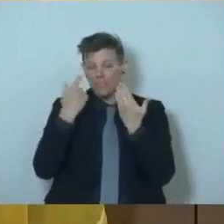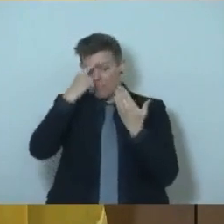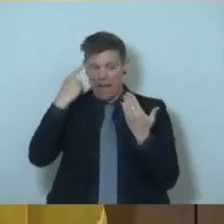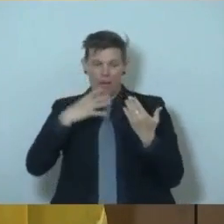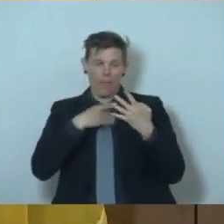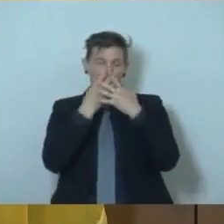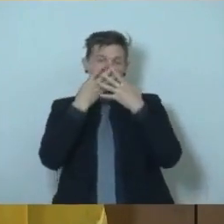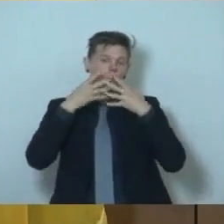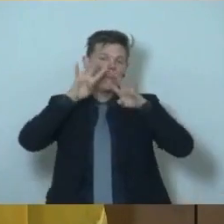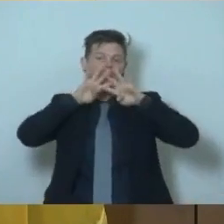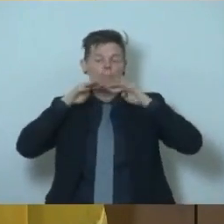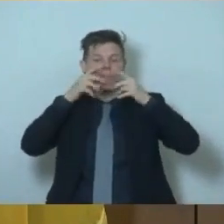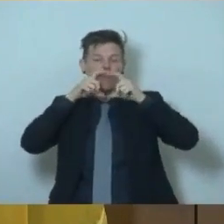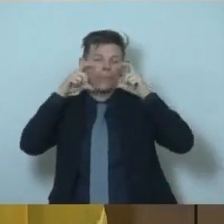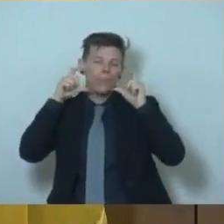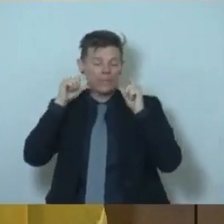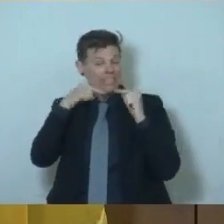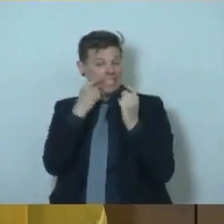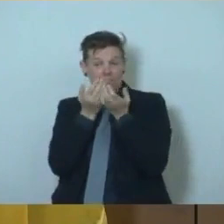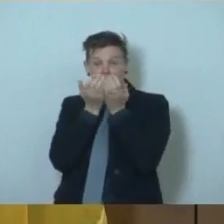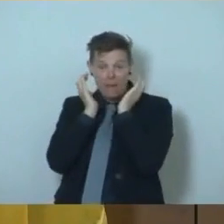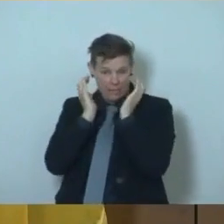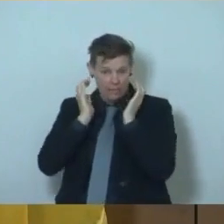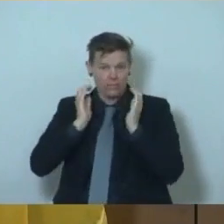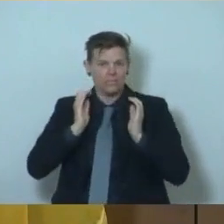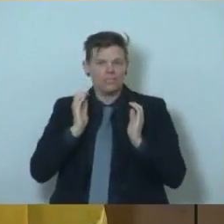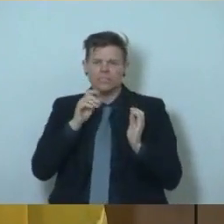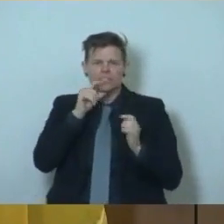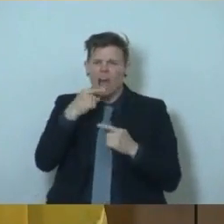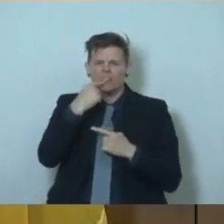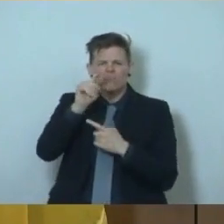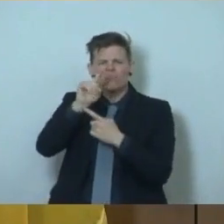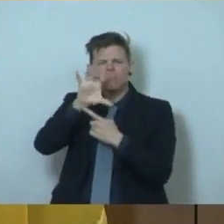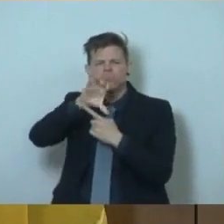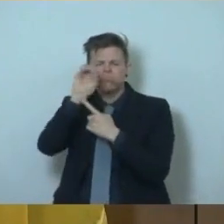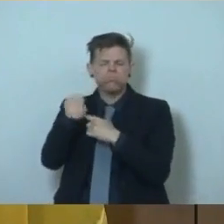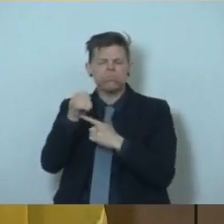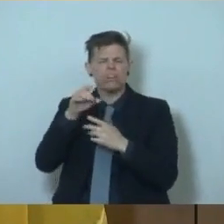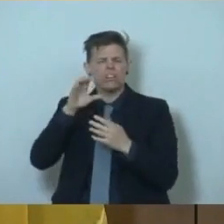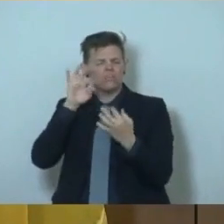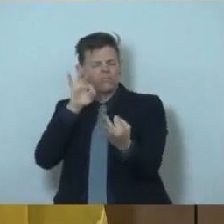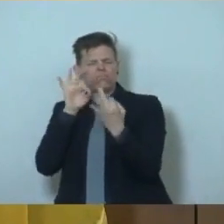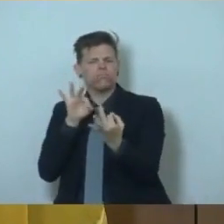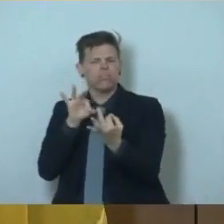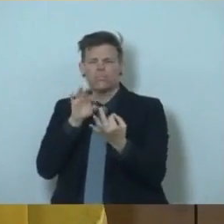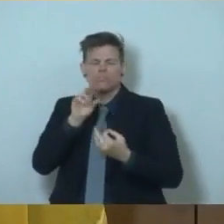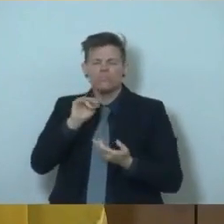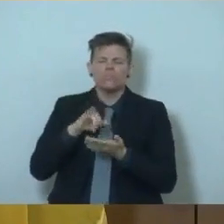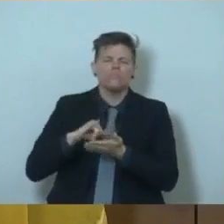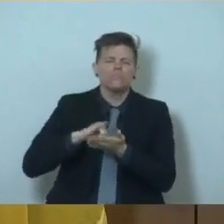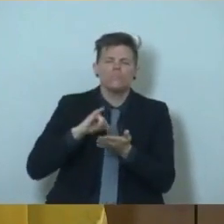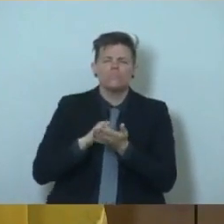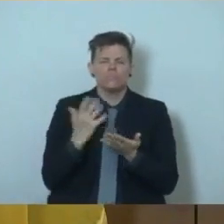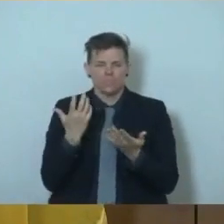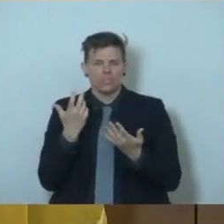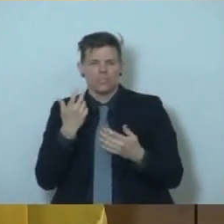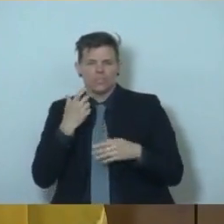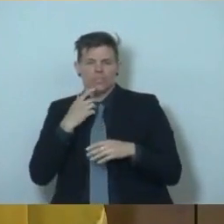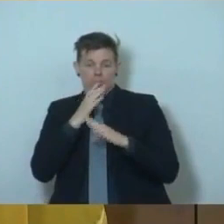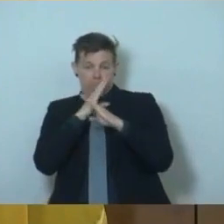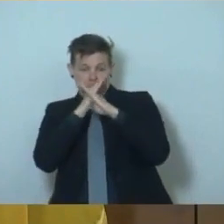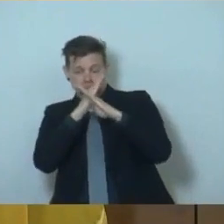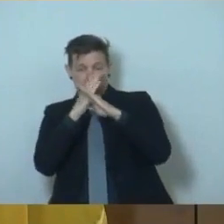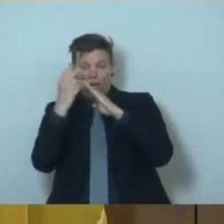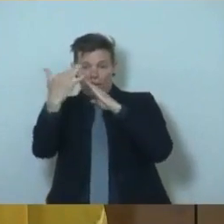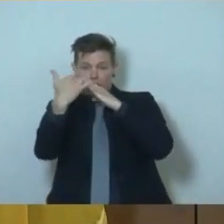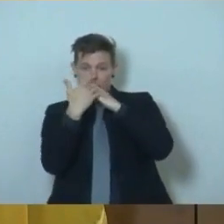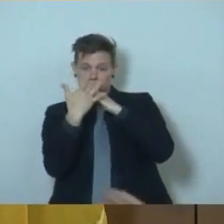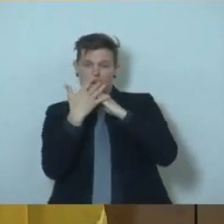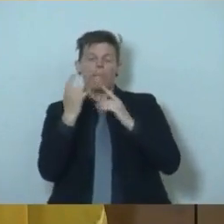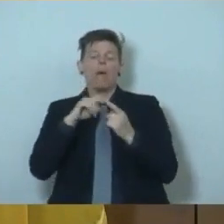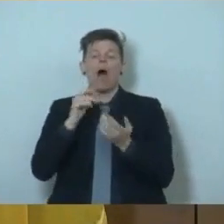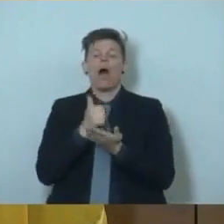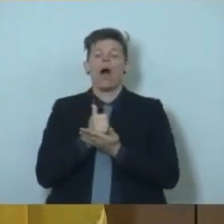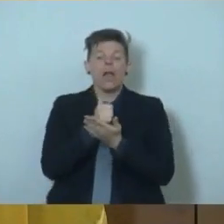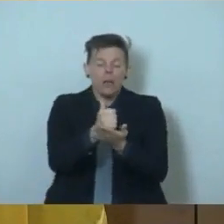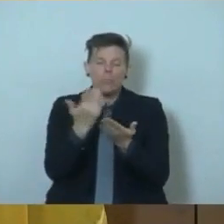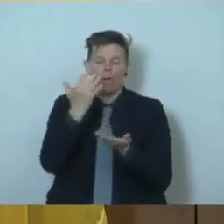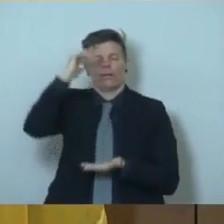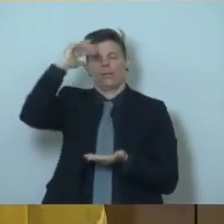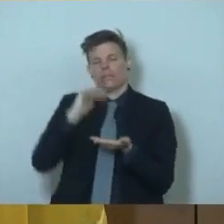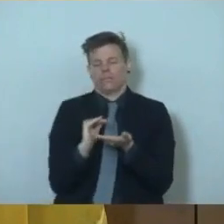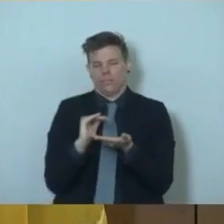MASK LIKE THIS IN CRABLE MASS THAK WAS MADE FOR ME THIS WON'T 100% PROTECT ME WERE GIVING IT.